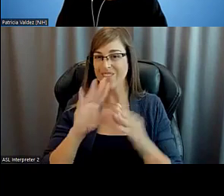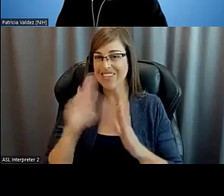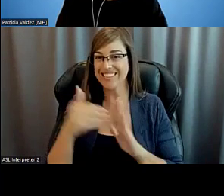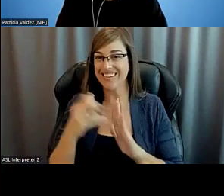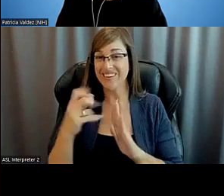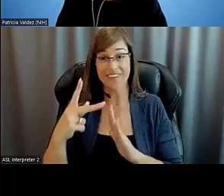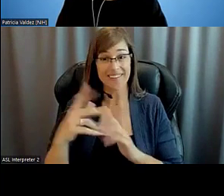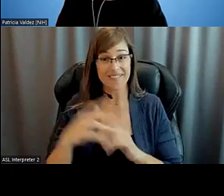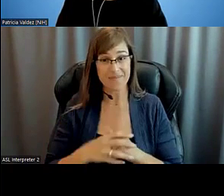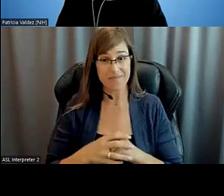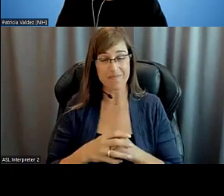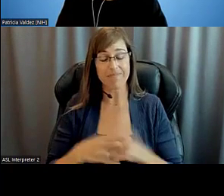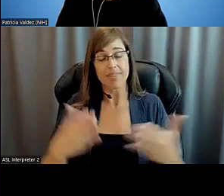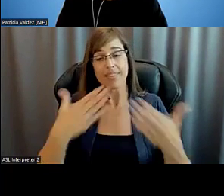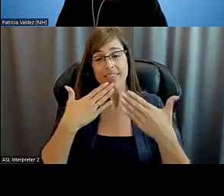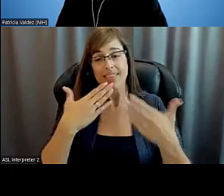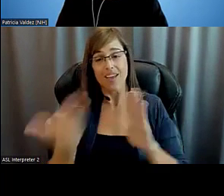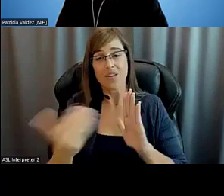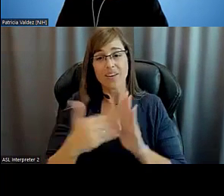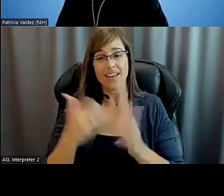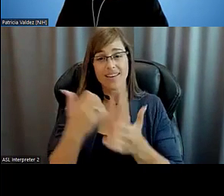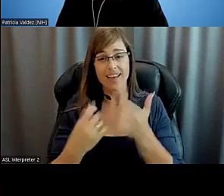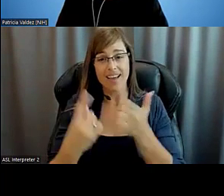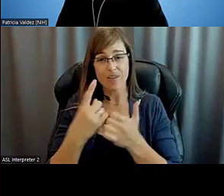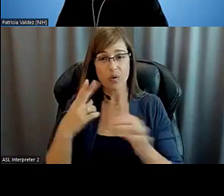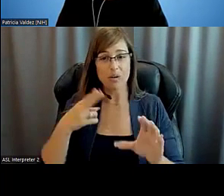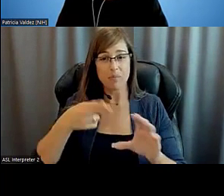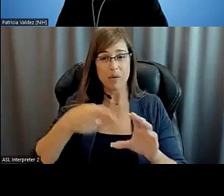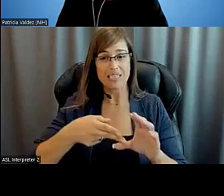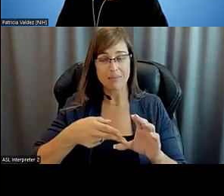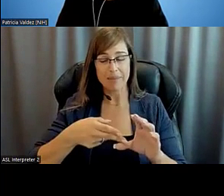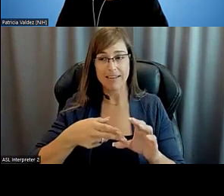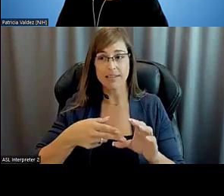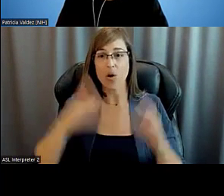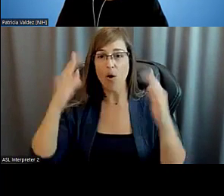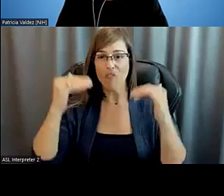So thank you again to everyone who participated, and we hope this is very useful.